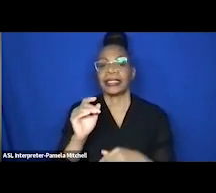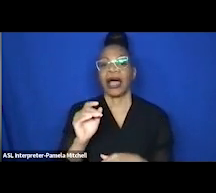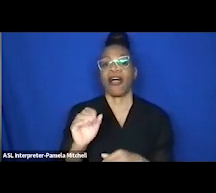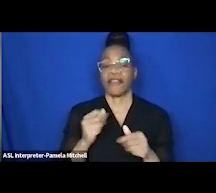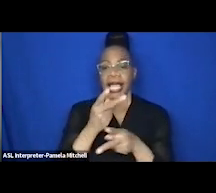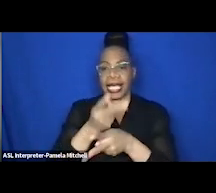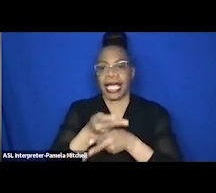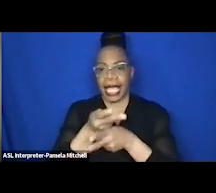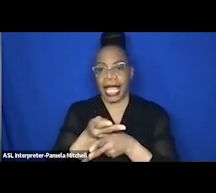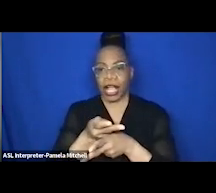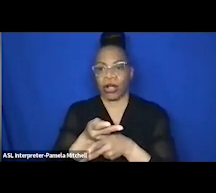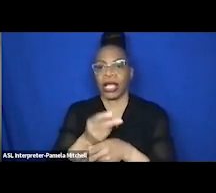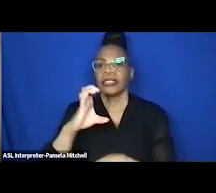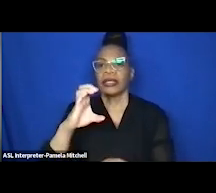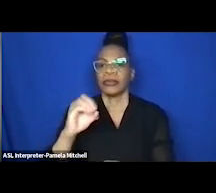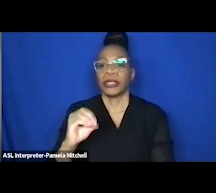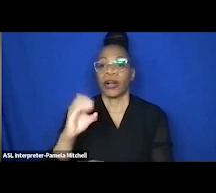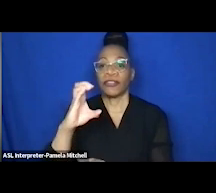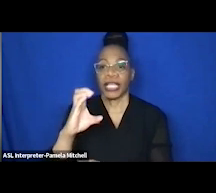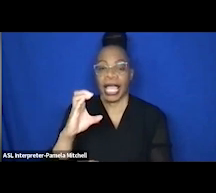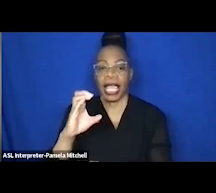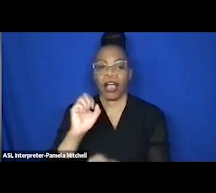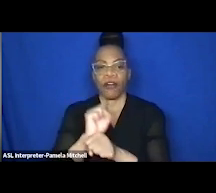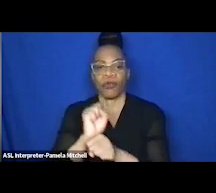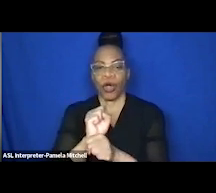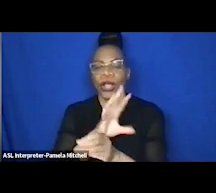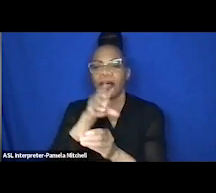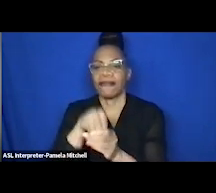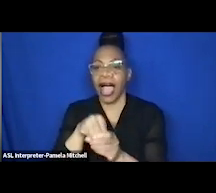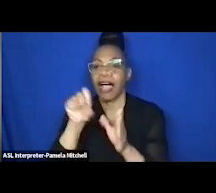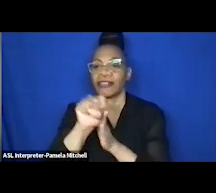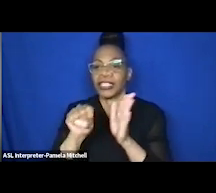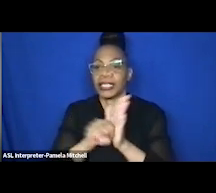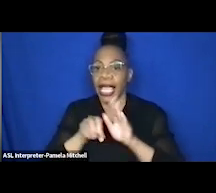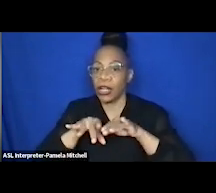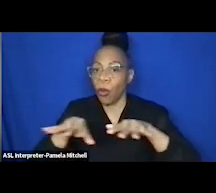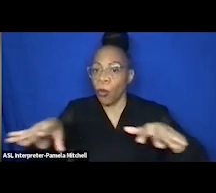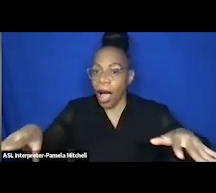In addition to our continuum of care wide work, we also engage in some statewide work around ending homelessness,